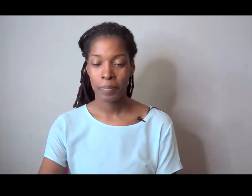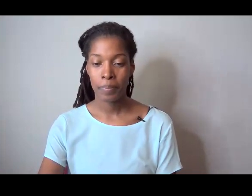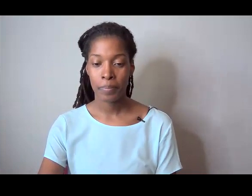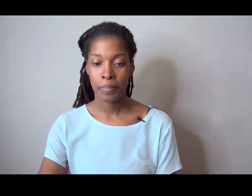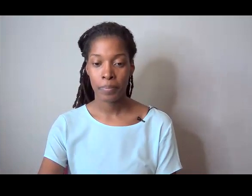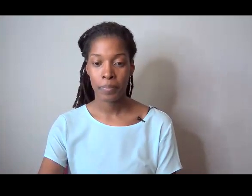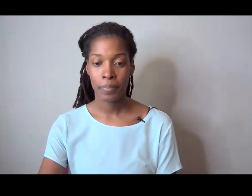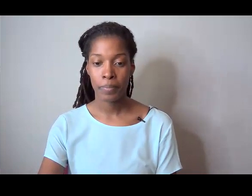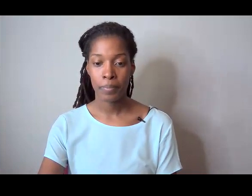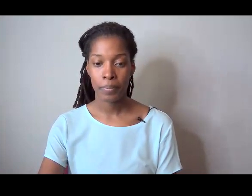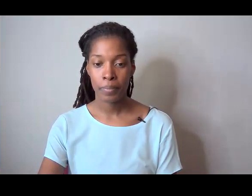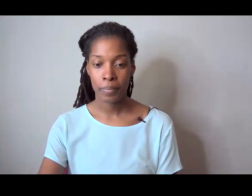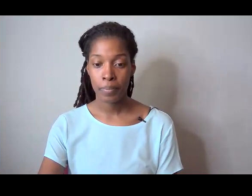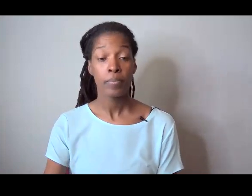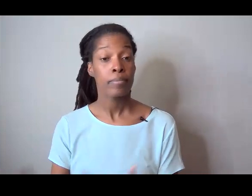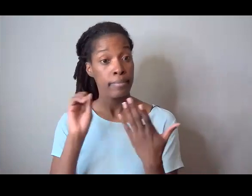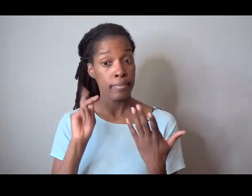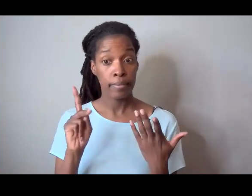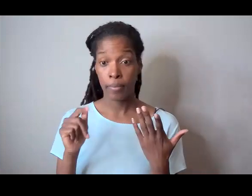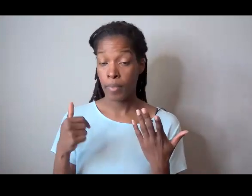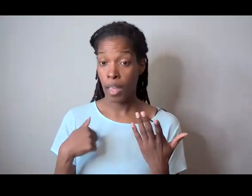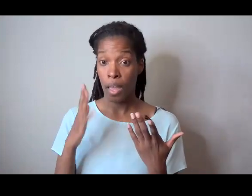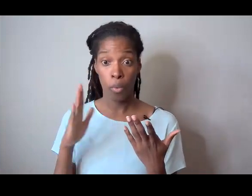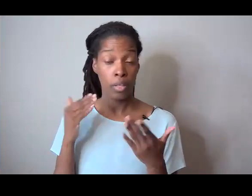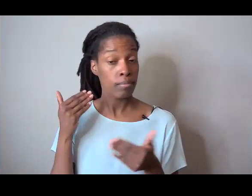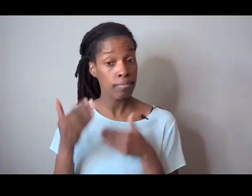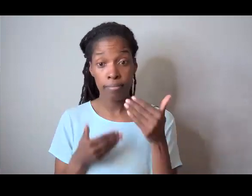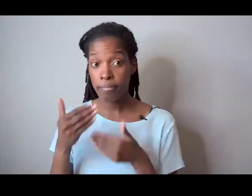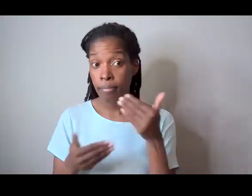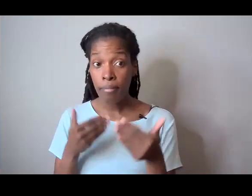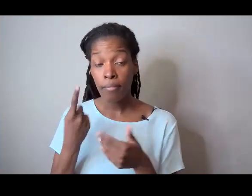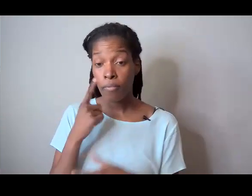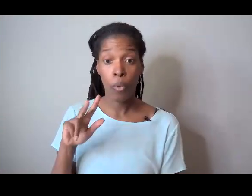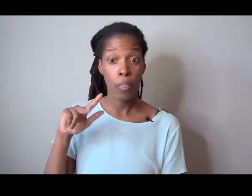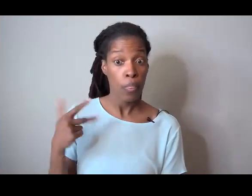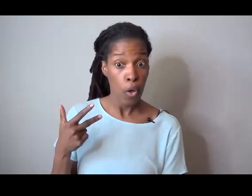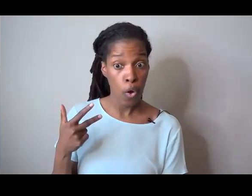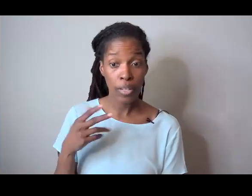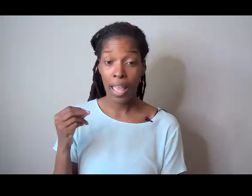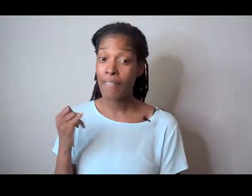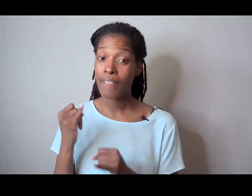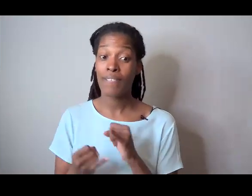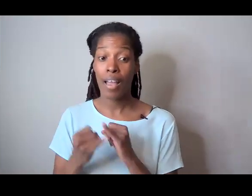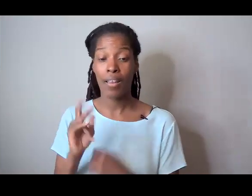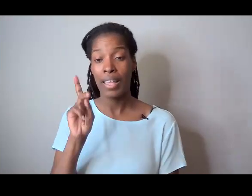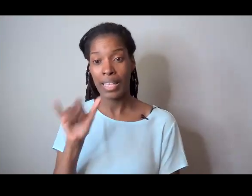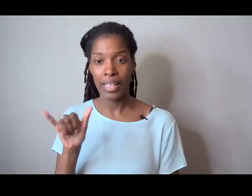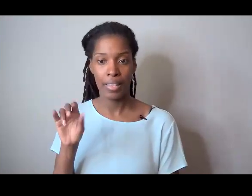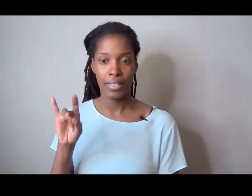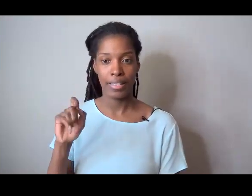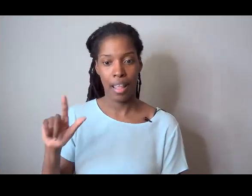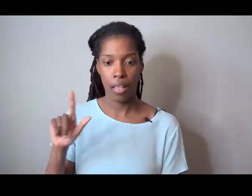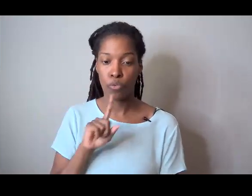I'm going to move us on to the third and final key detail to report when the business first opens.